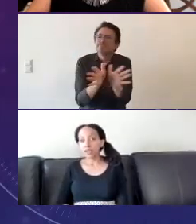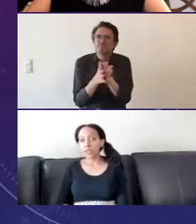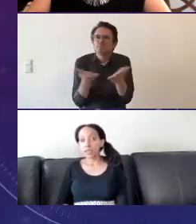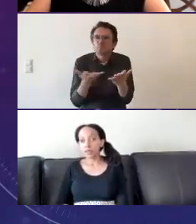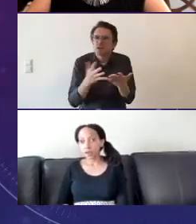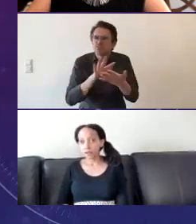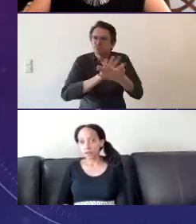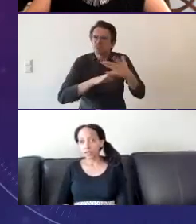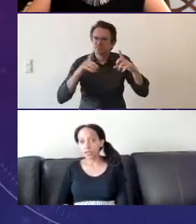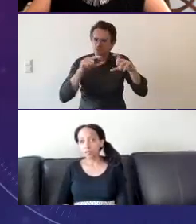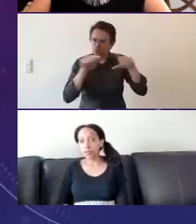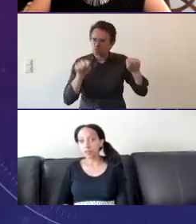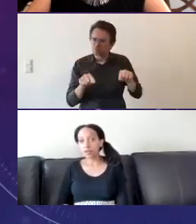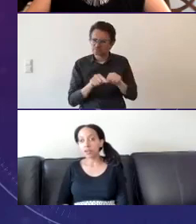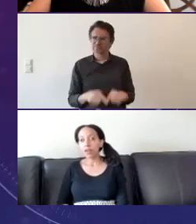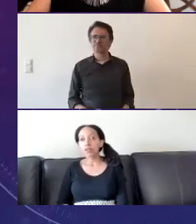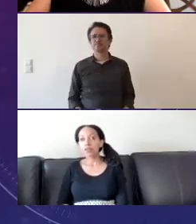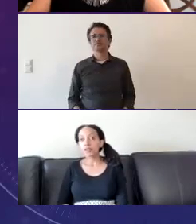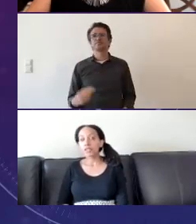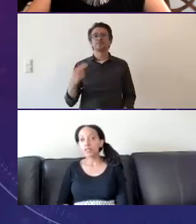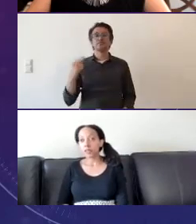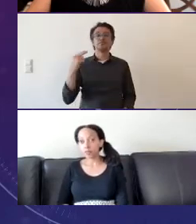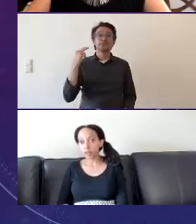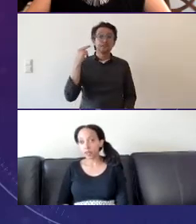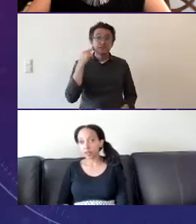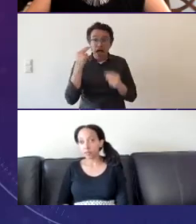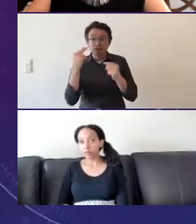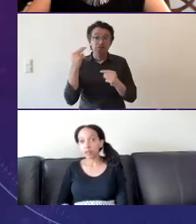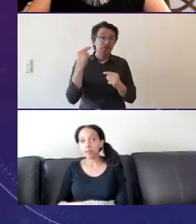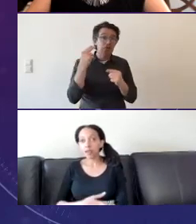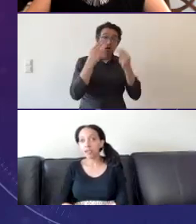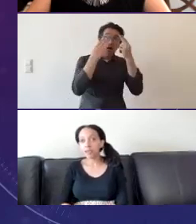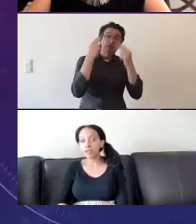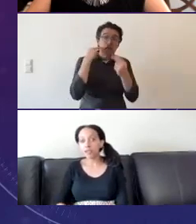smartphone and computer through a screen reader there are many different screen